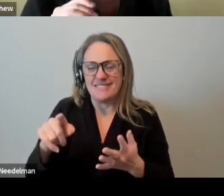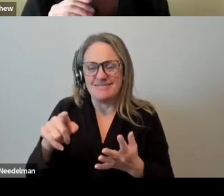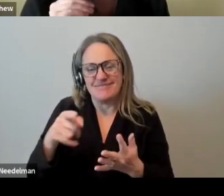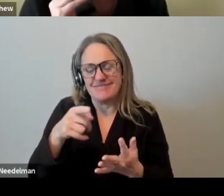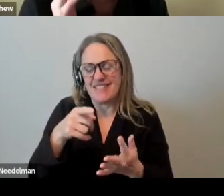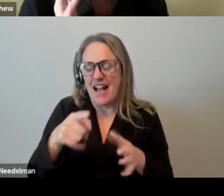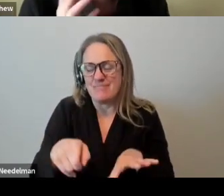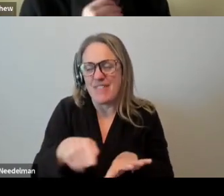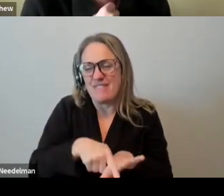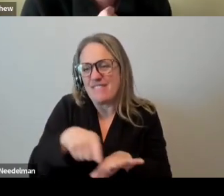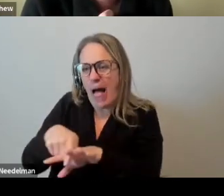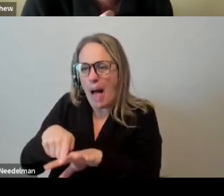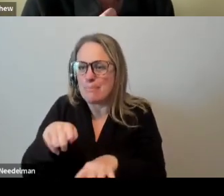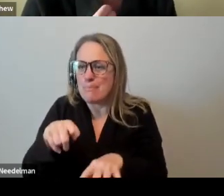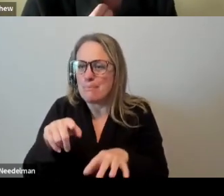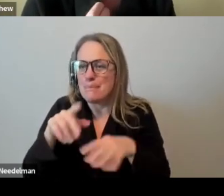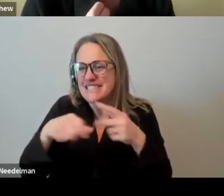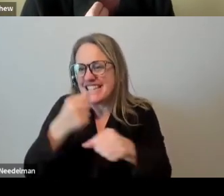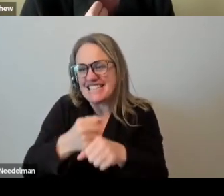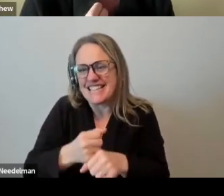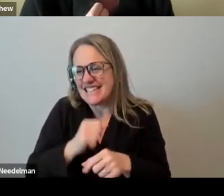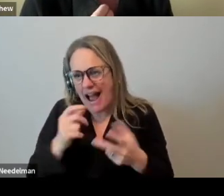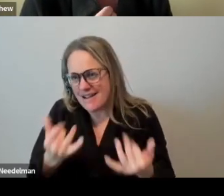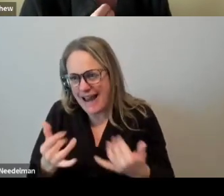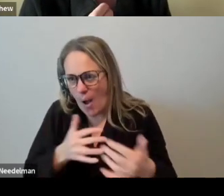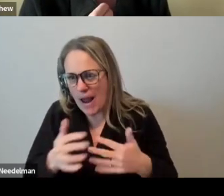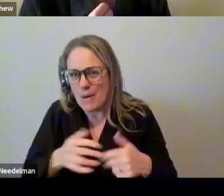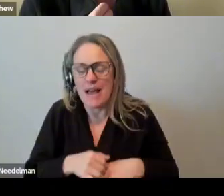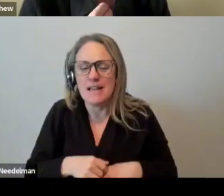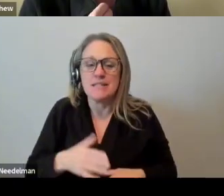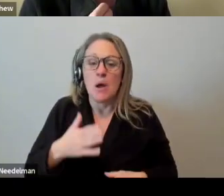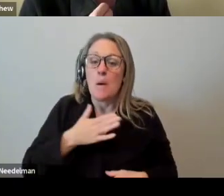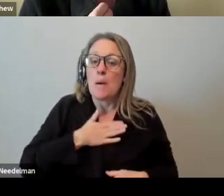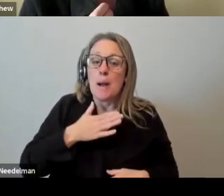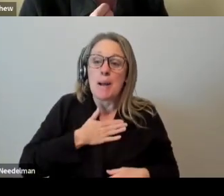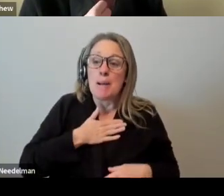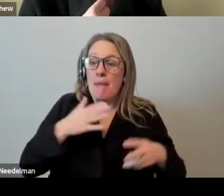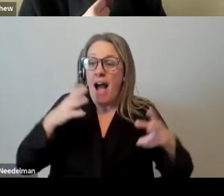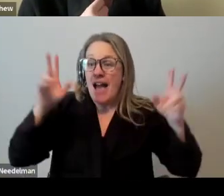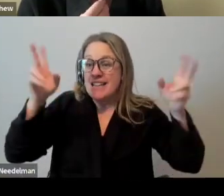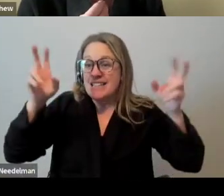Anyway, so my title is Disabled Expertise Forever, Disabled Expertise for the Future,